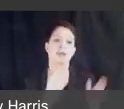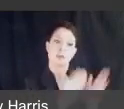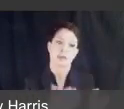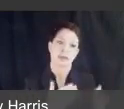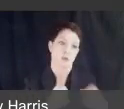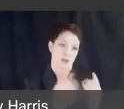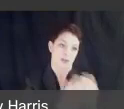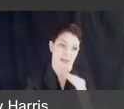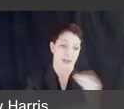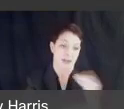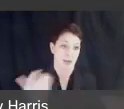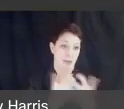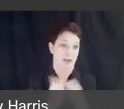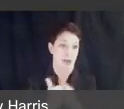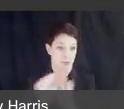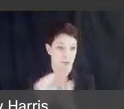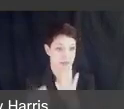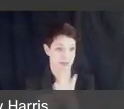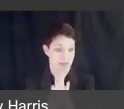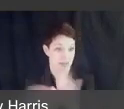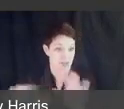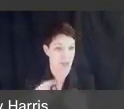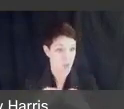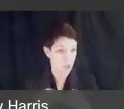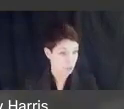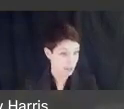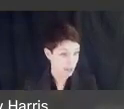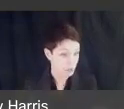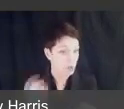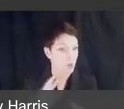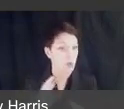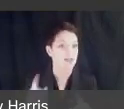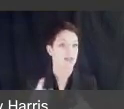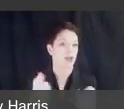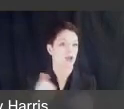way that the state has done this rolling out or has it created issues because your plans